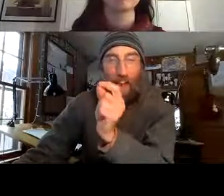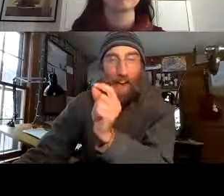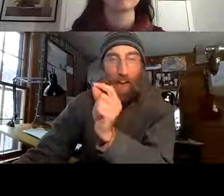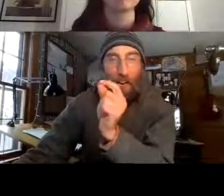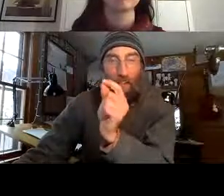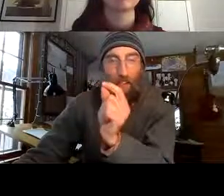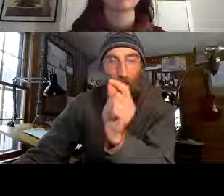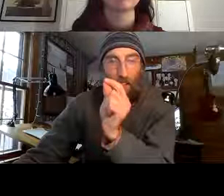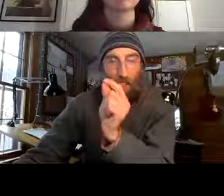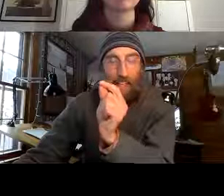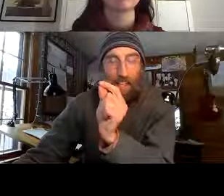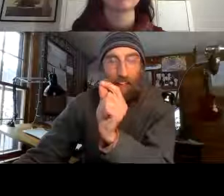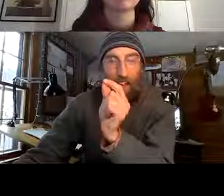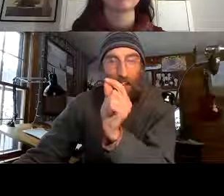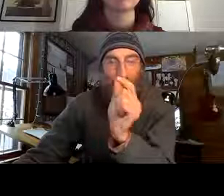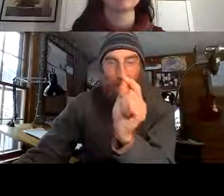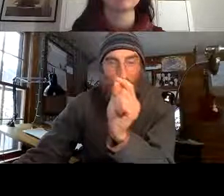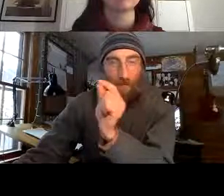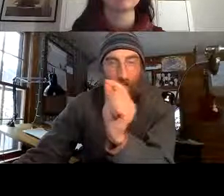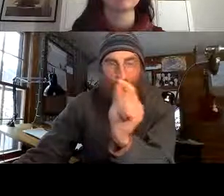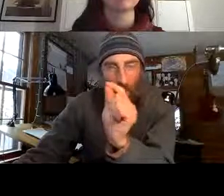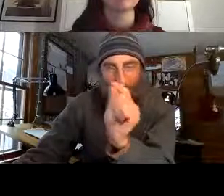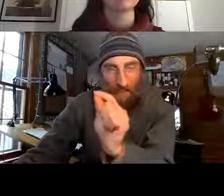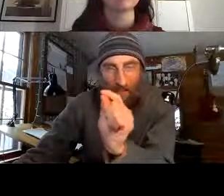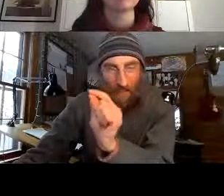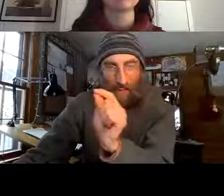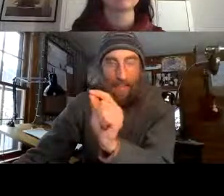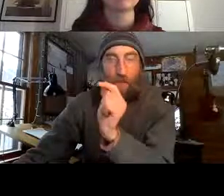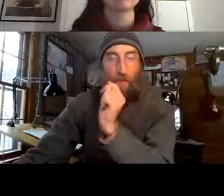that out, and start to see that this, this, this idea,